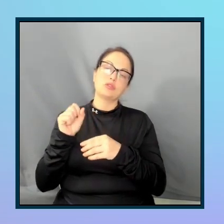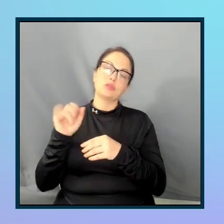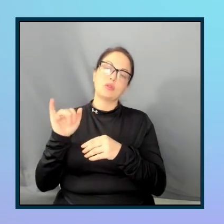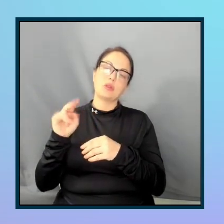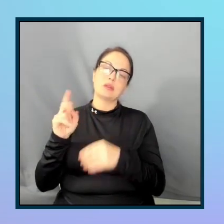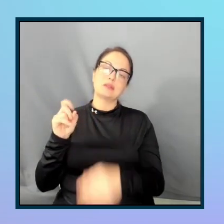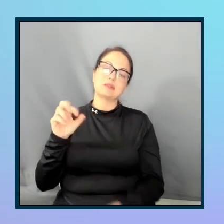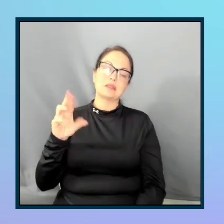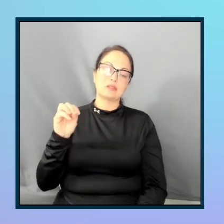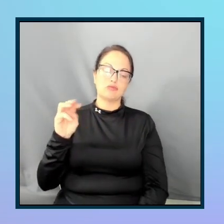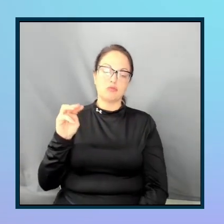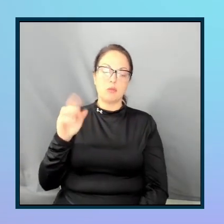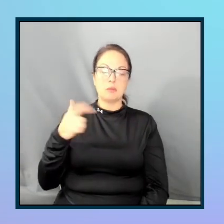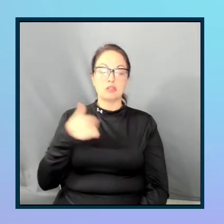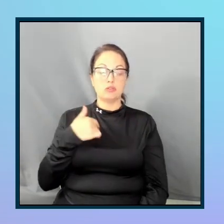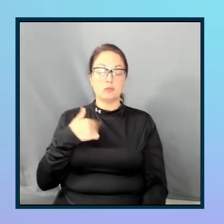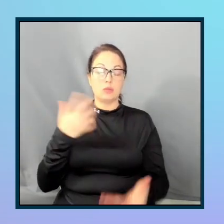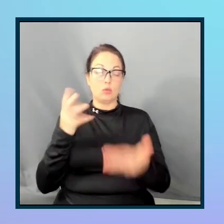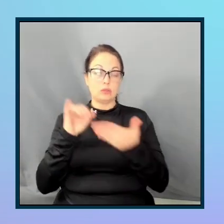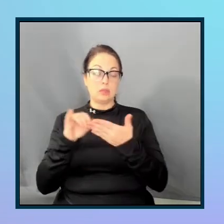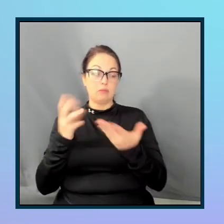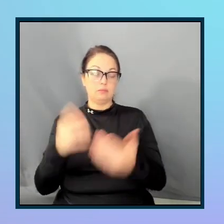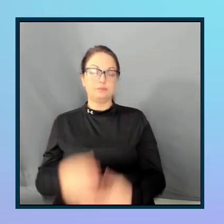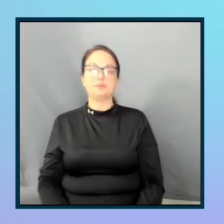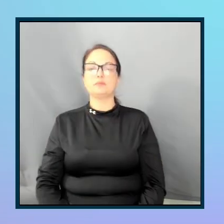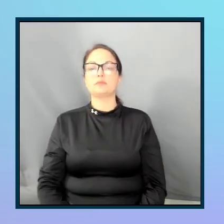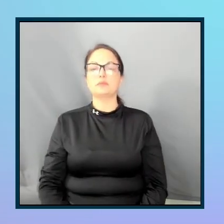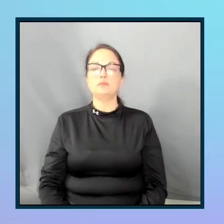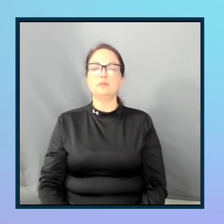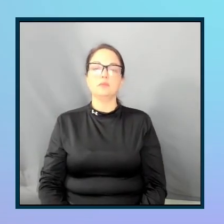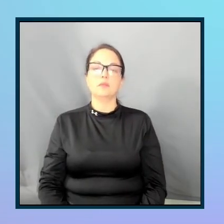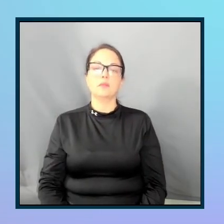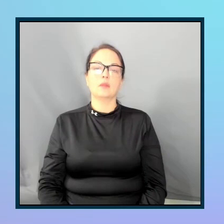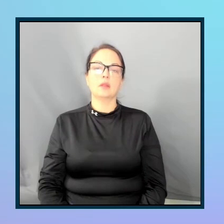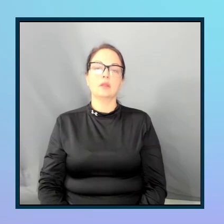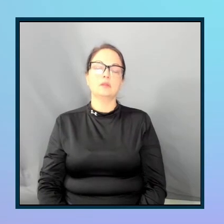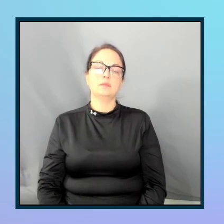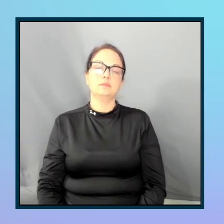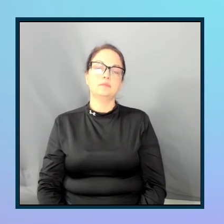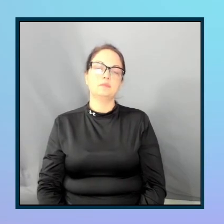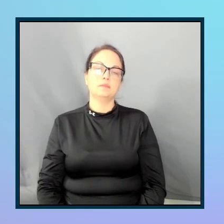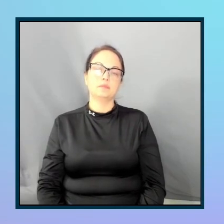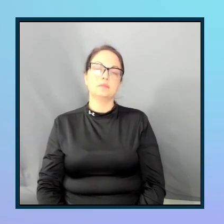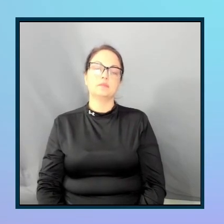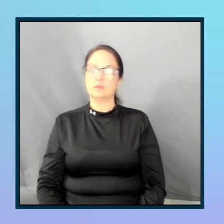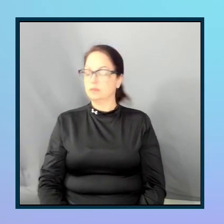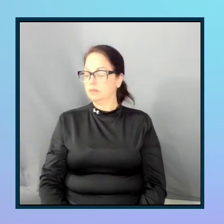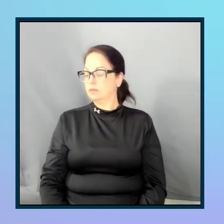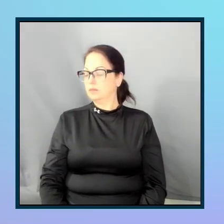To me, what that is, is working through those false beliefs,